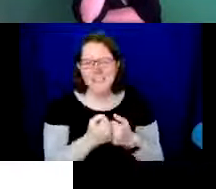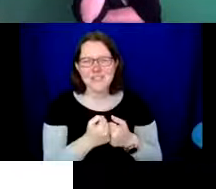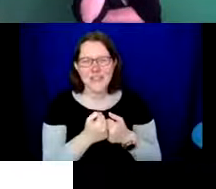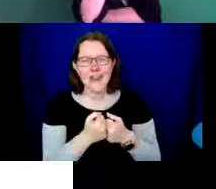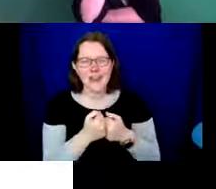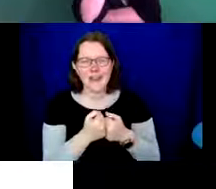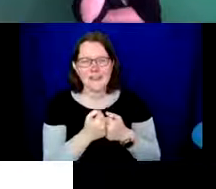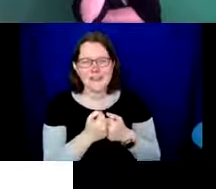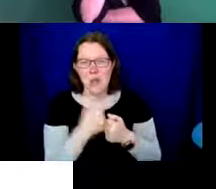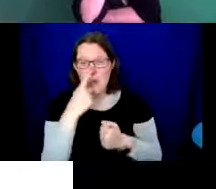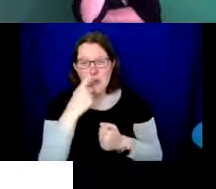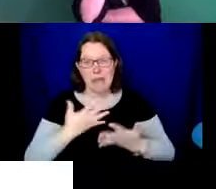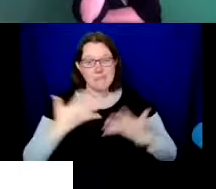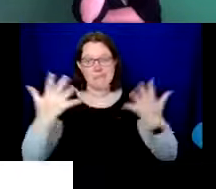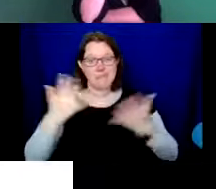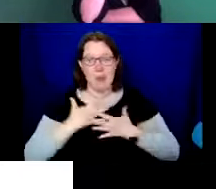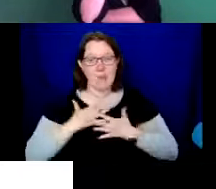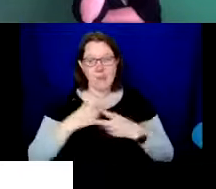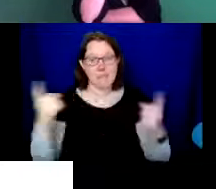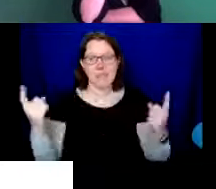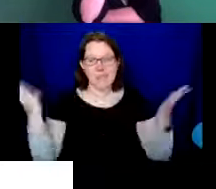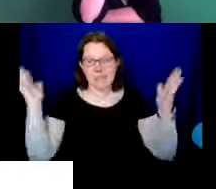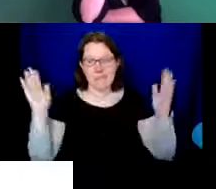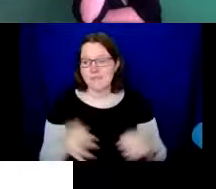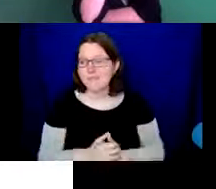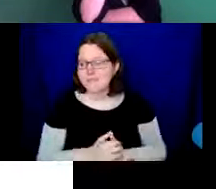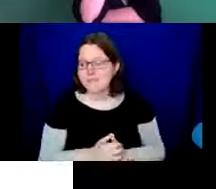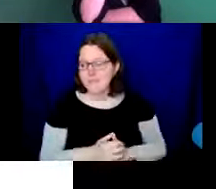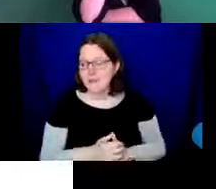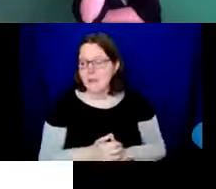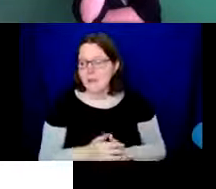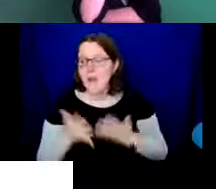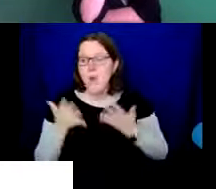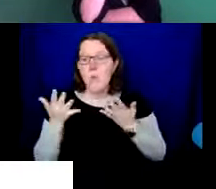but maybe if you could hold esther i'd just move to the next one